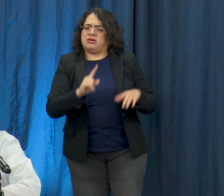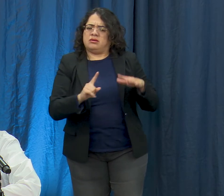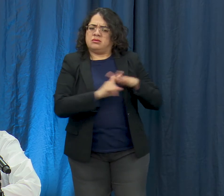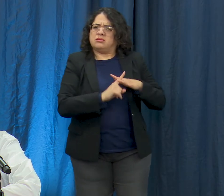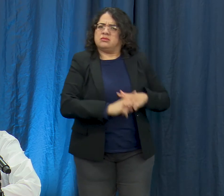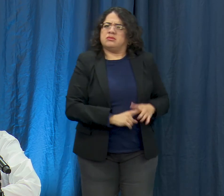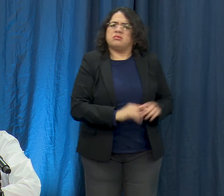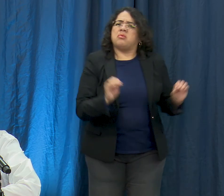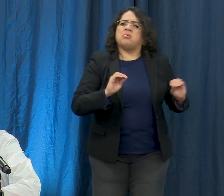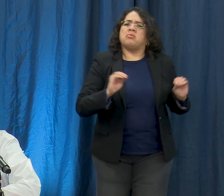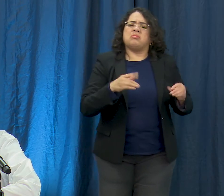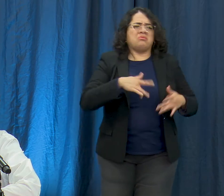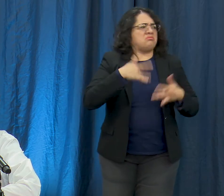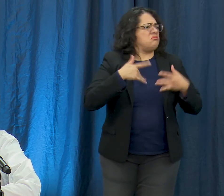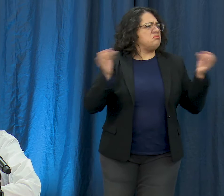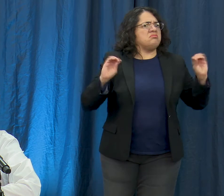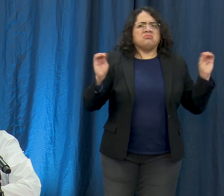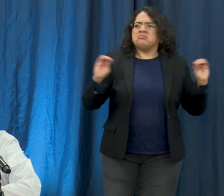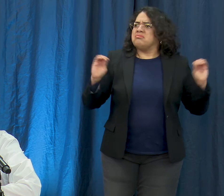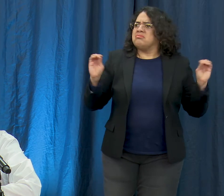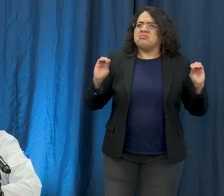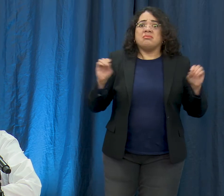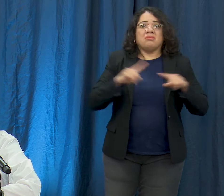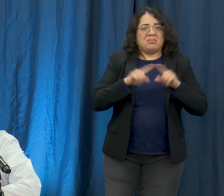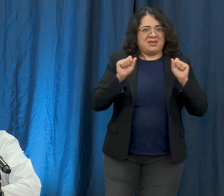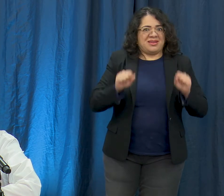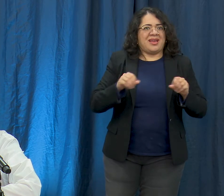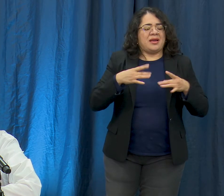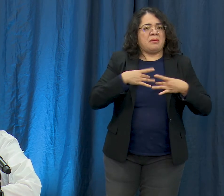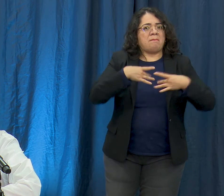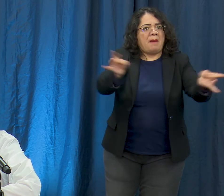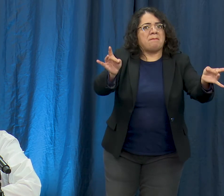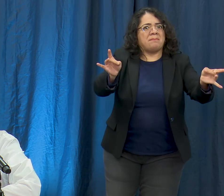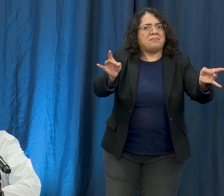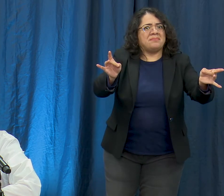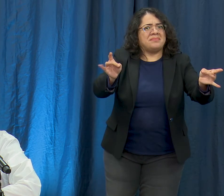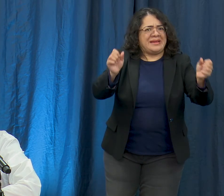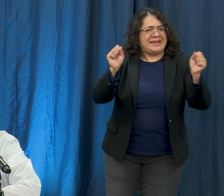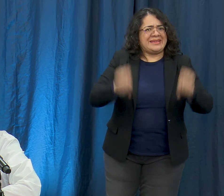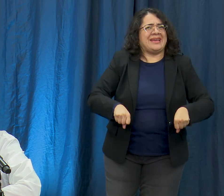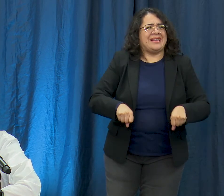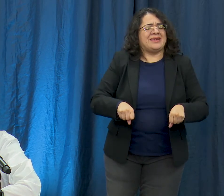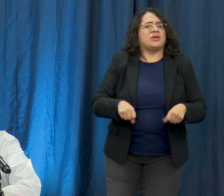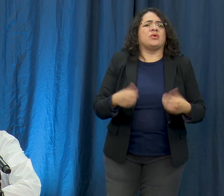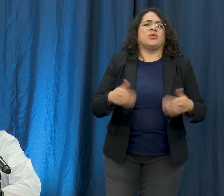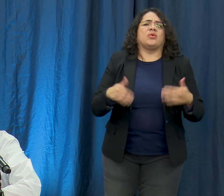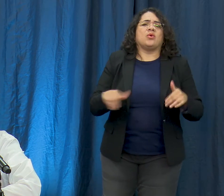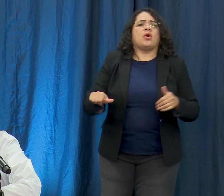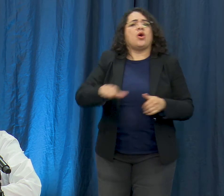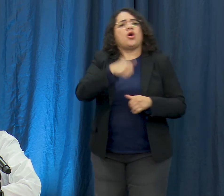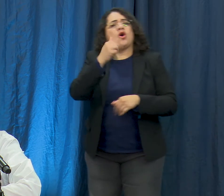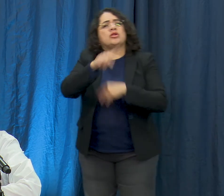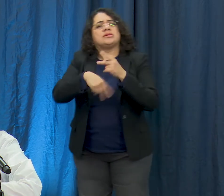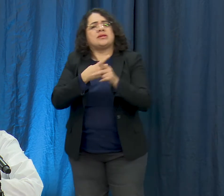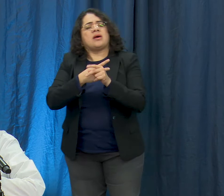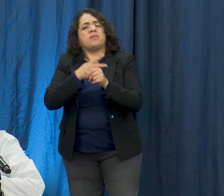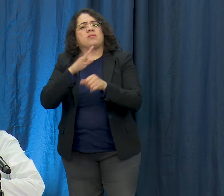virus.We also know from other types of coronaviruses like the types that cause